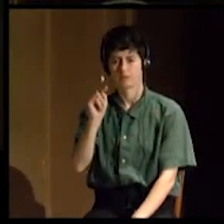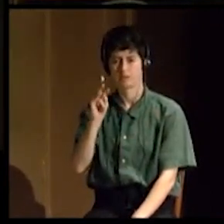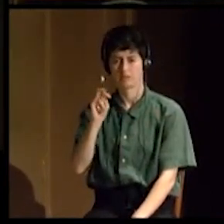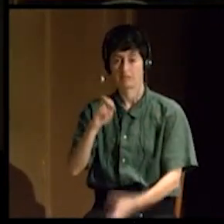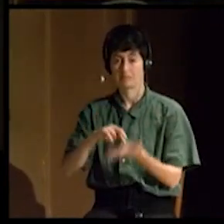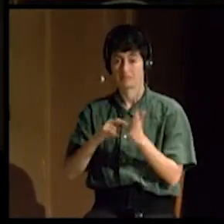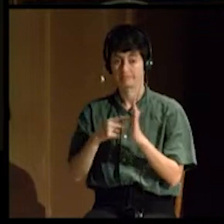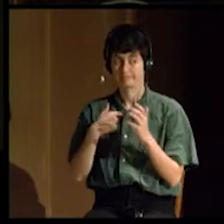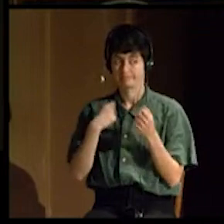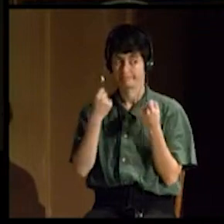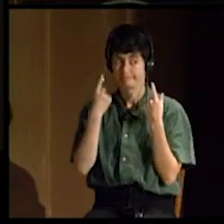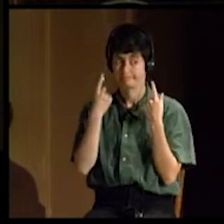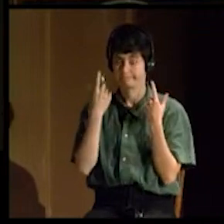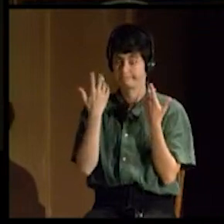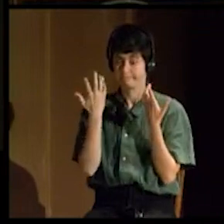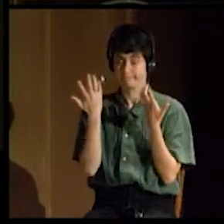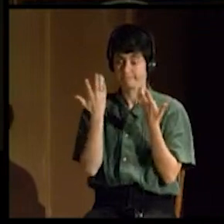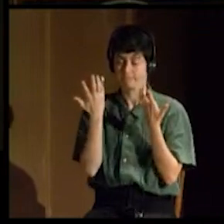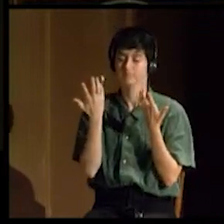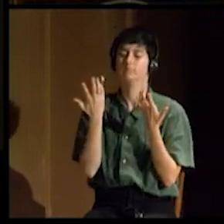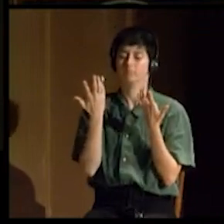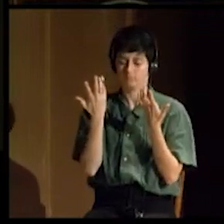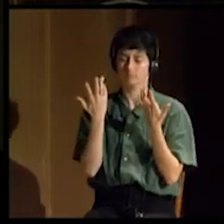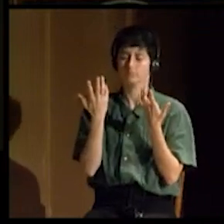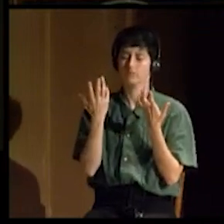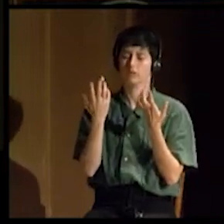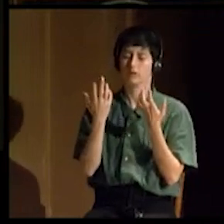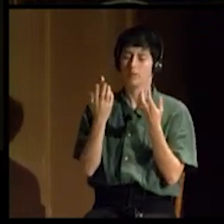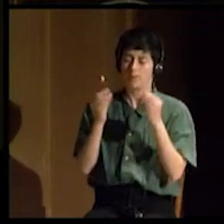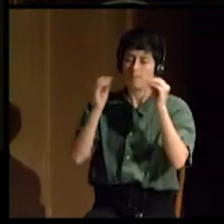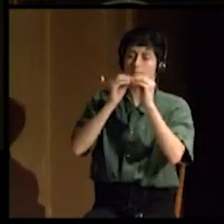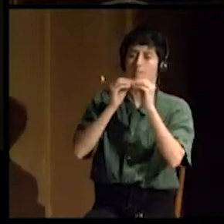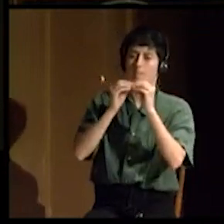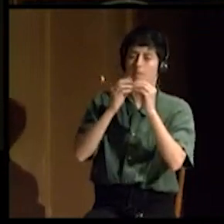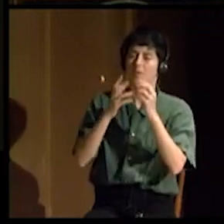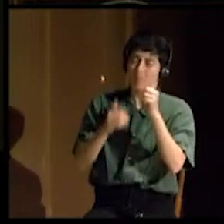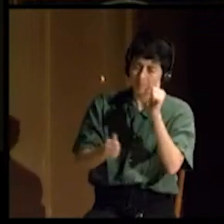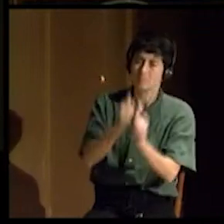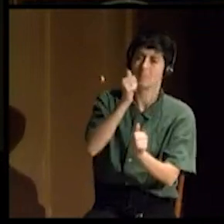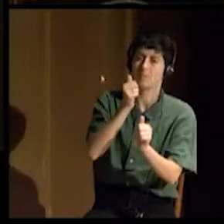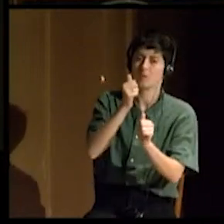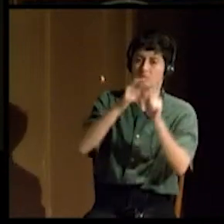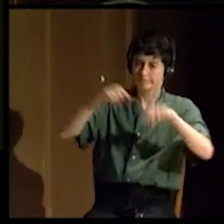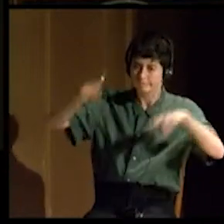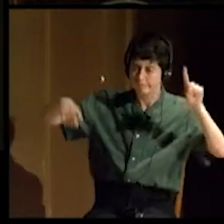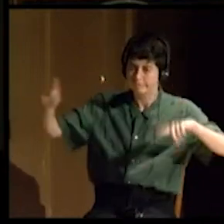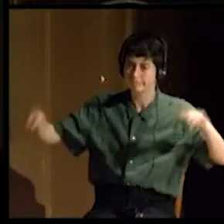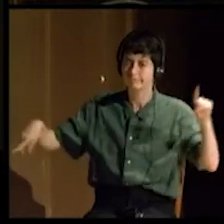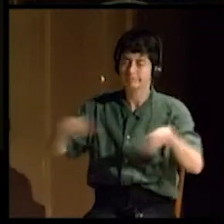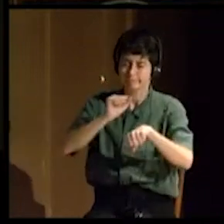They have over 75 weight percent silica. And some examples include the Huckleberry Ridge Tuff, the Lava Creek Tuff.